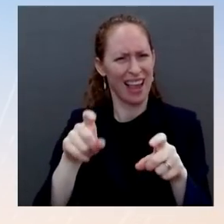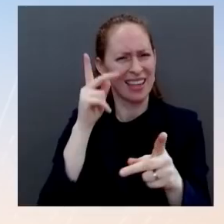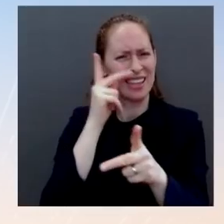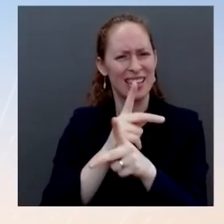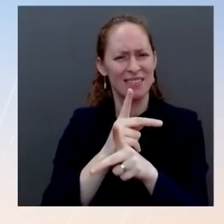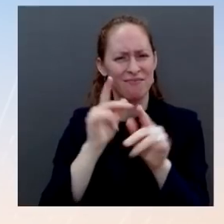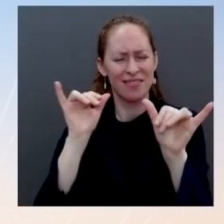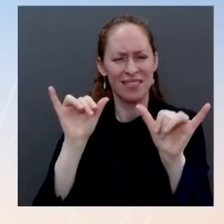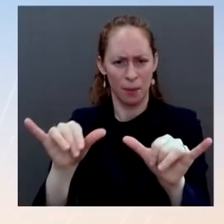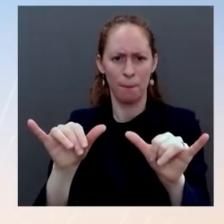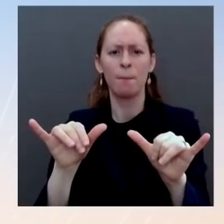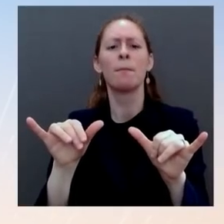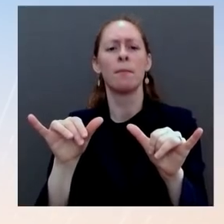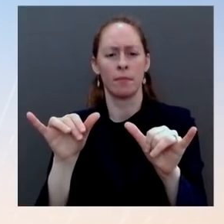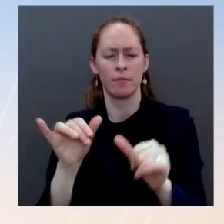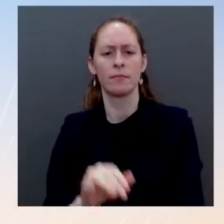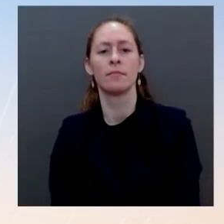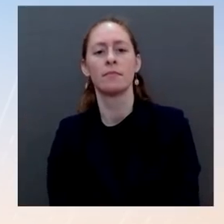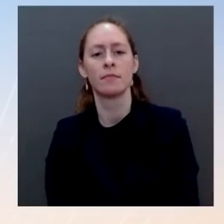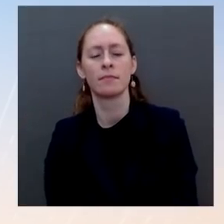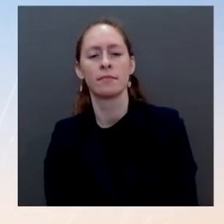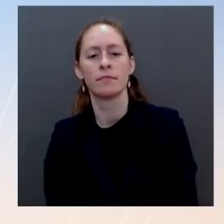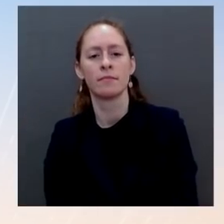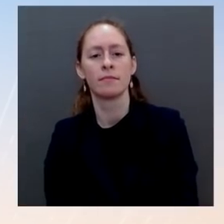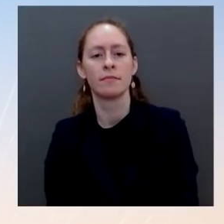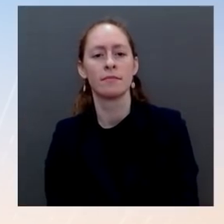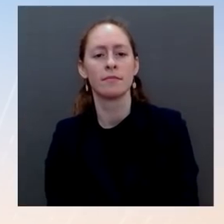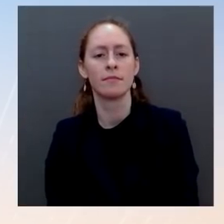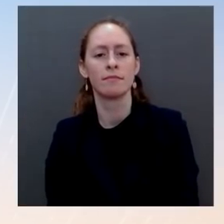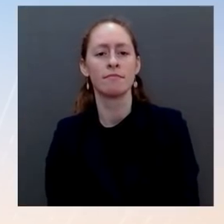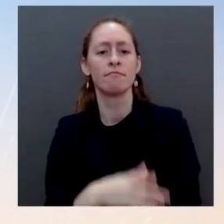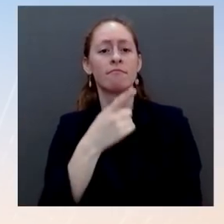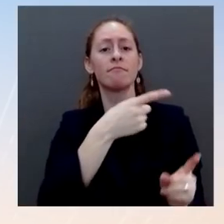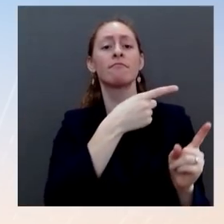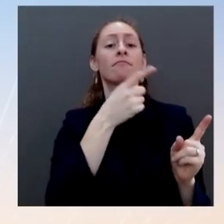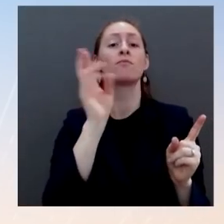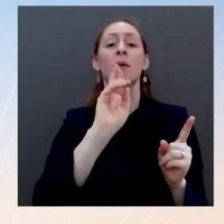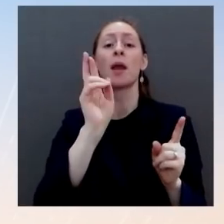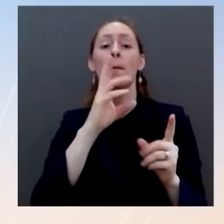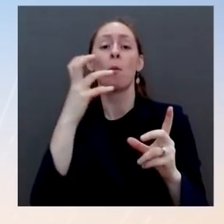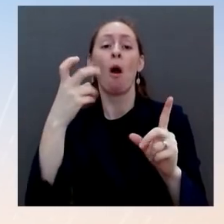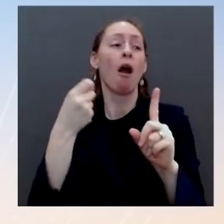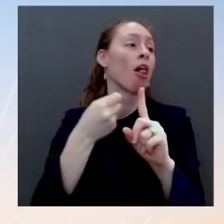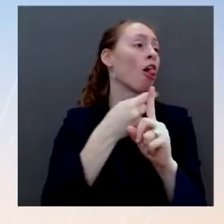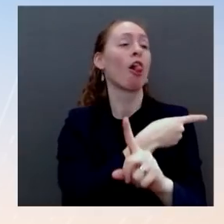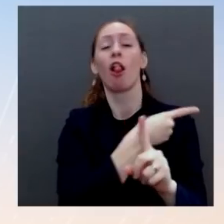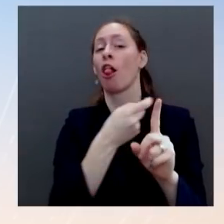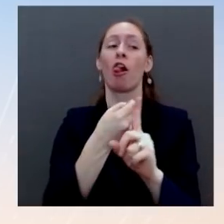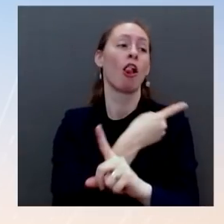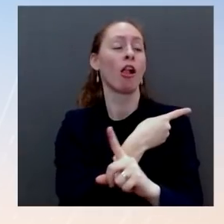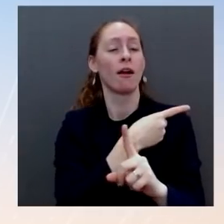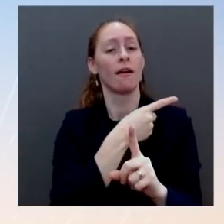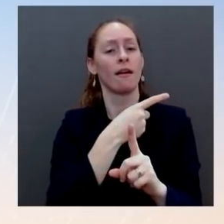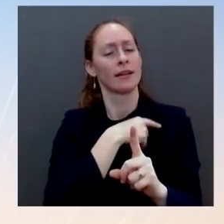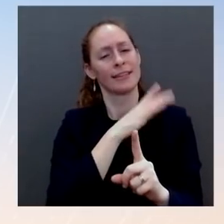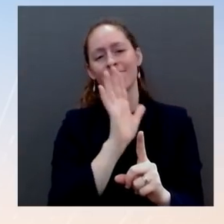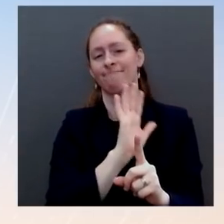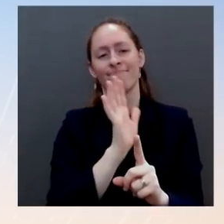touched on this a little bit earlier -- is that what he was really touched by -- I mean, he is somebody who I think that -- we've said -- I know we talk about him being in the Senate a lot,